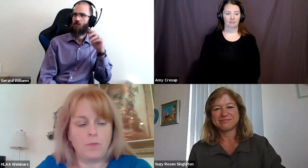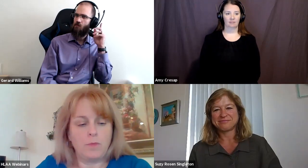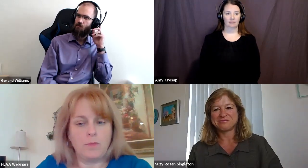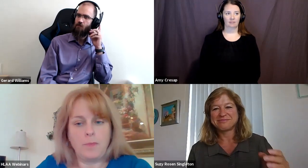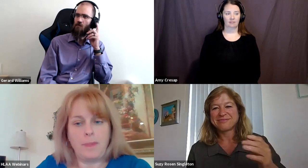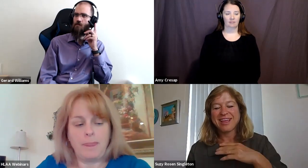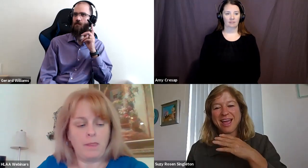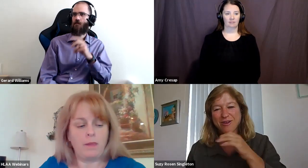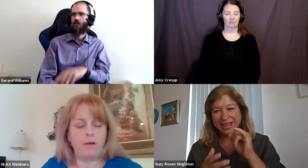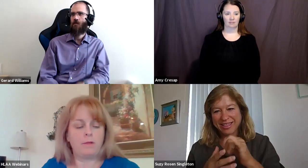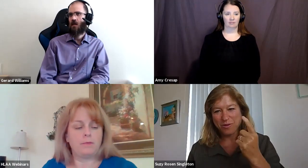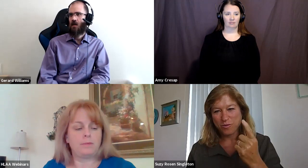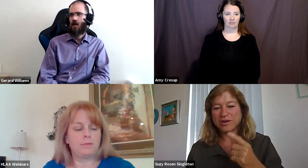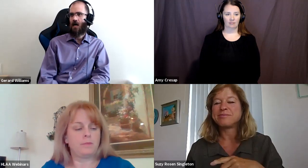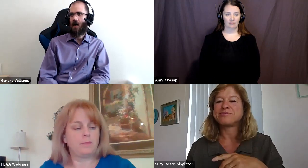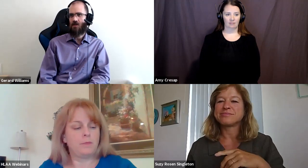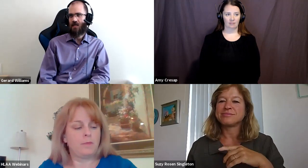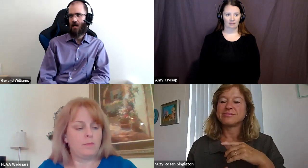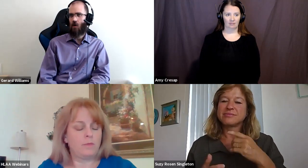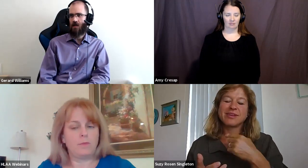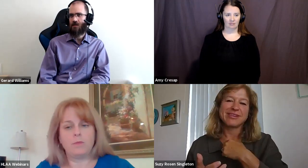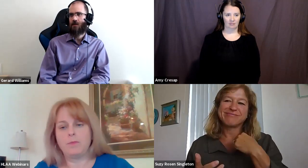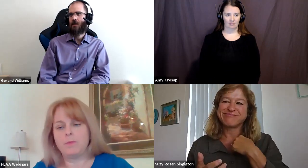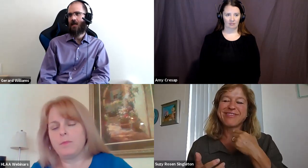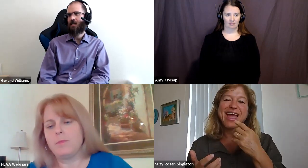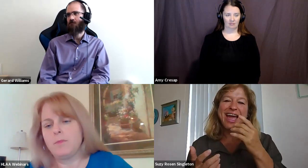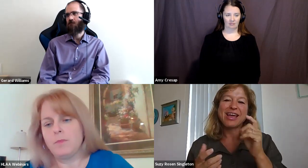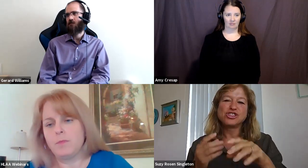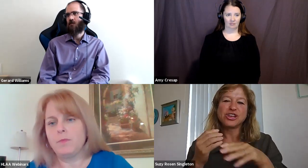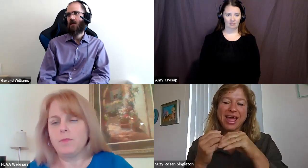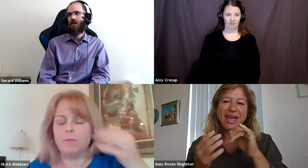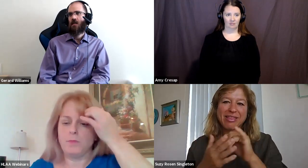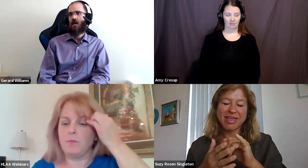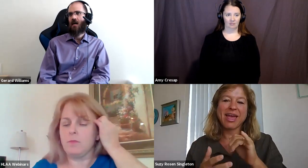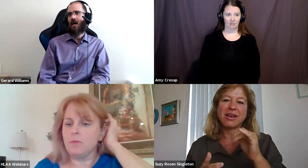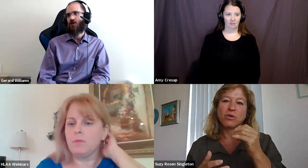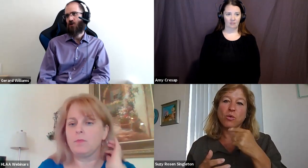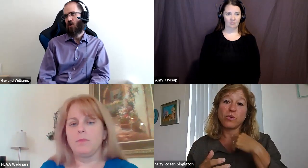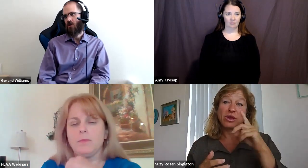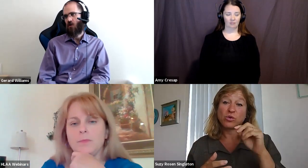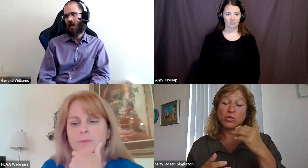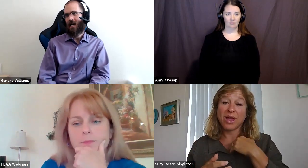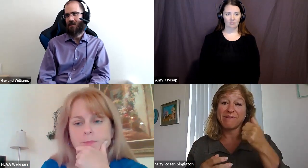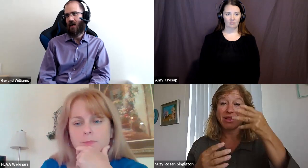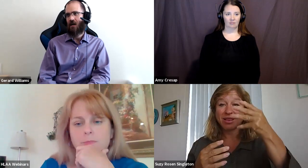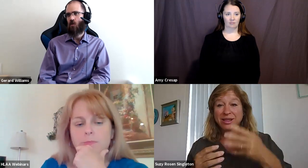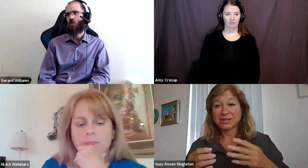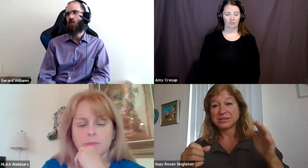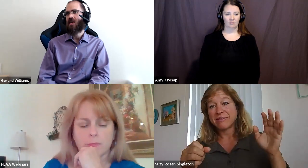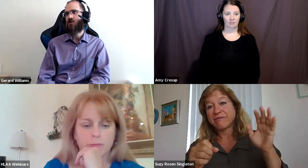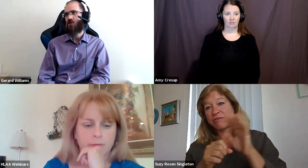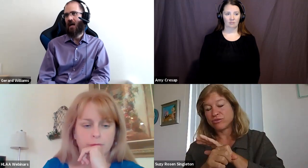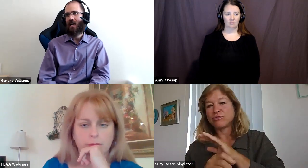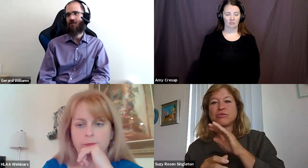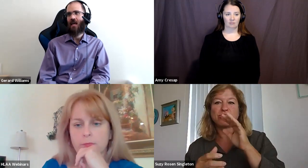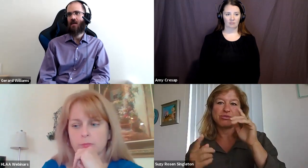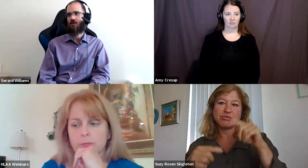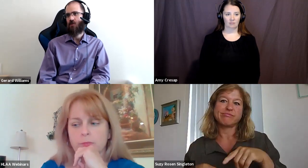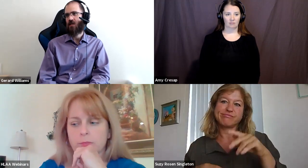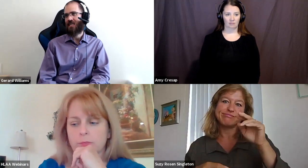I'll take that one. I should also add that we do have a complete